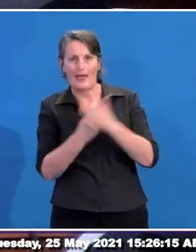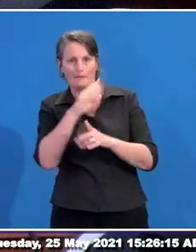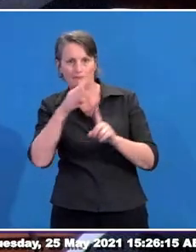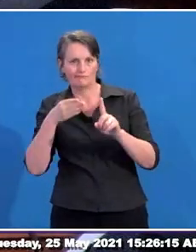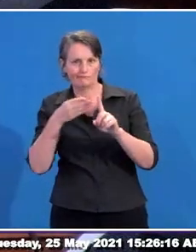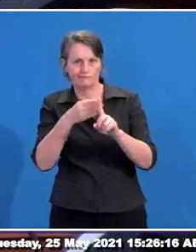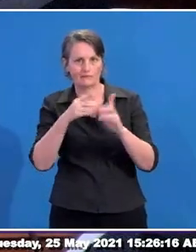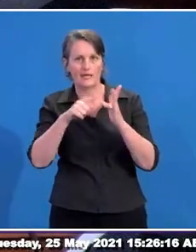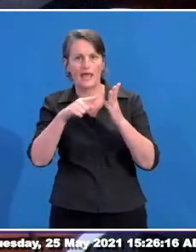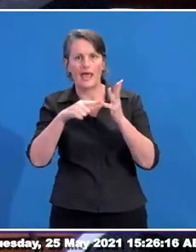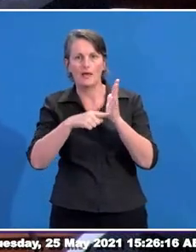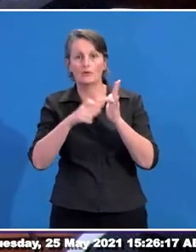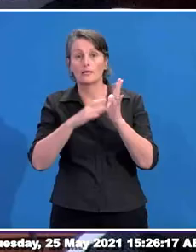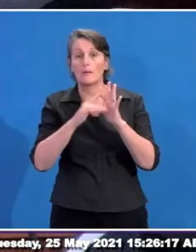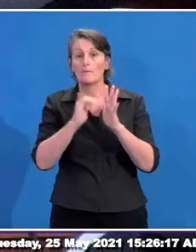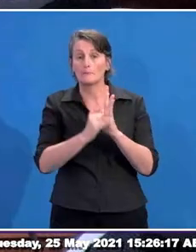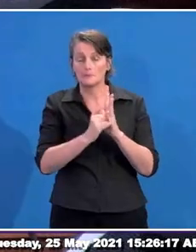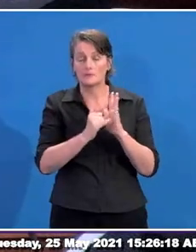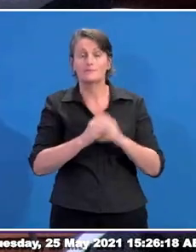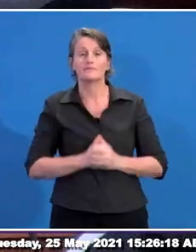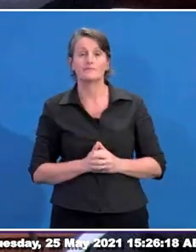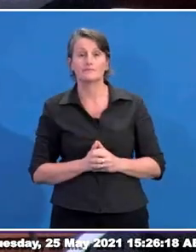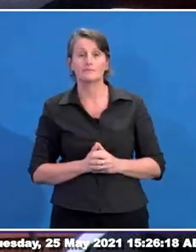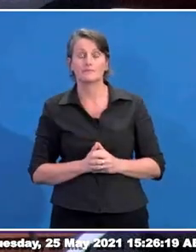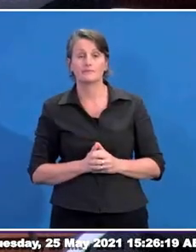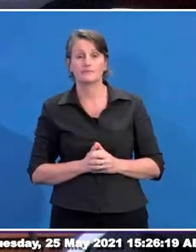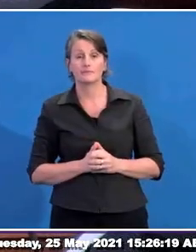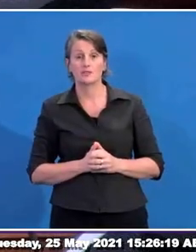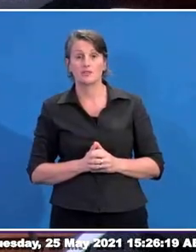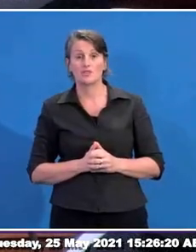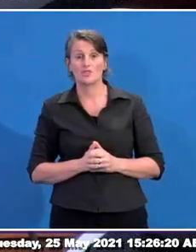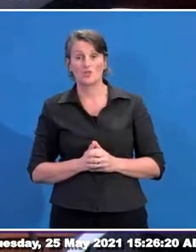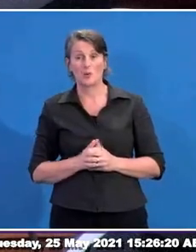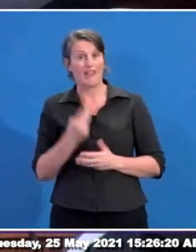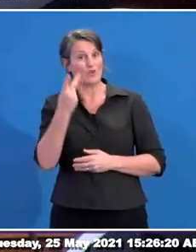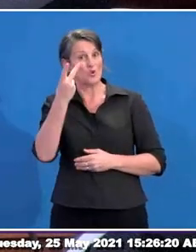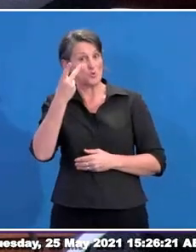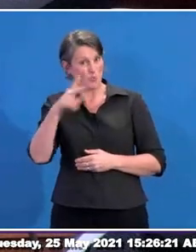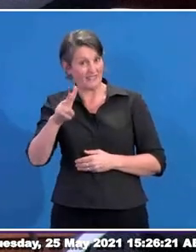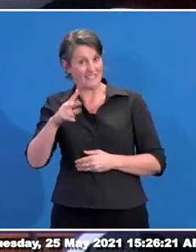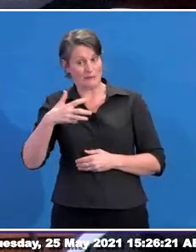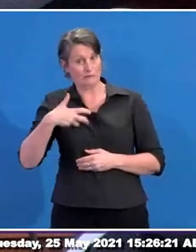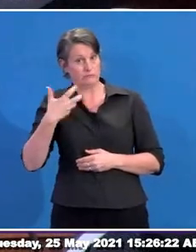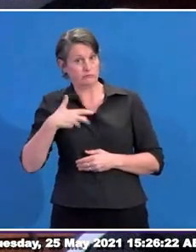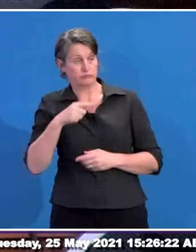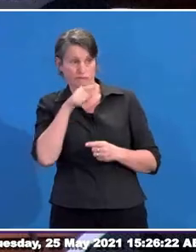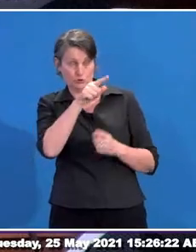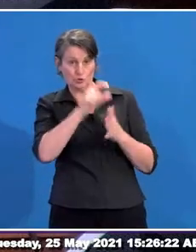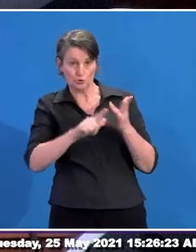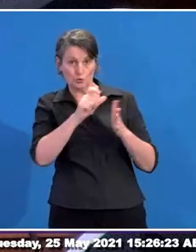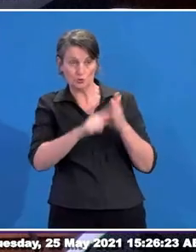Three of the 20 allegations were not sustained, one of the allegations had